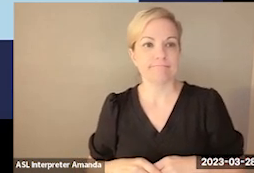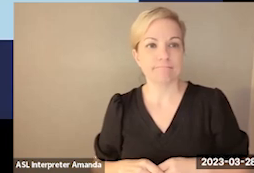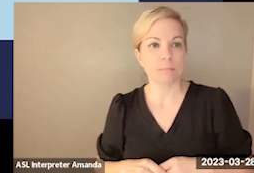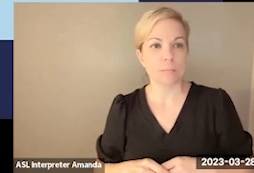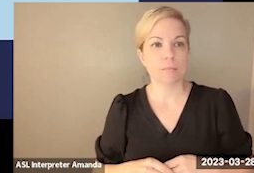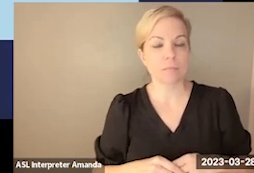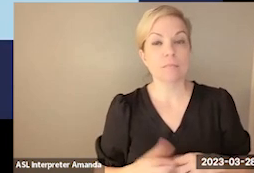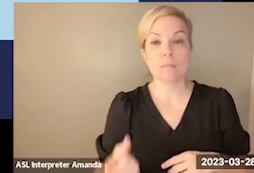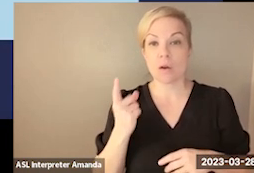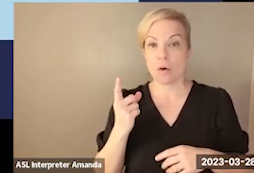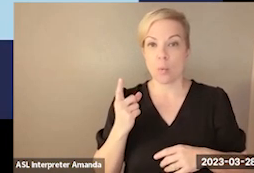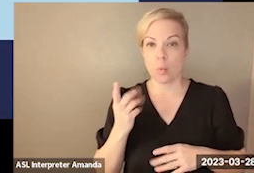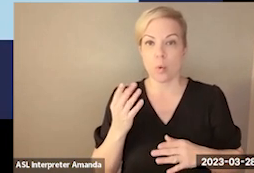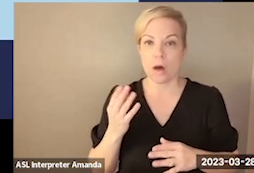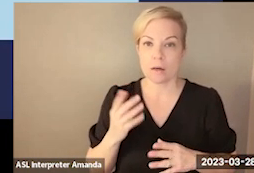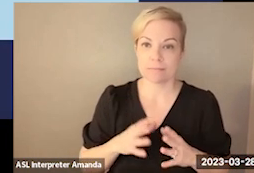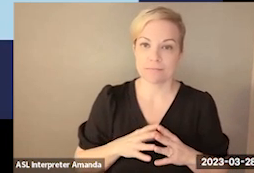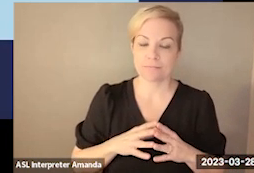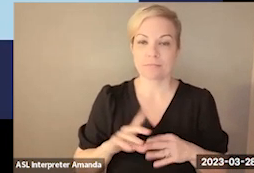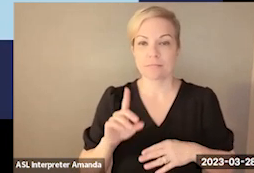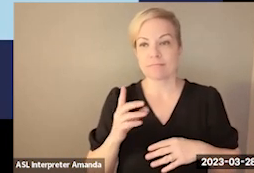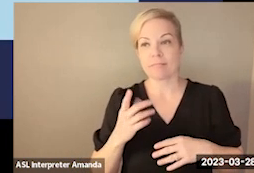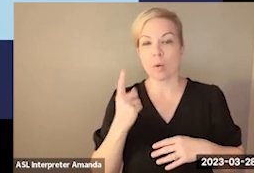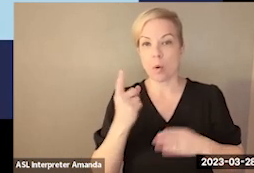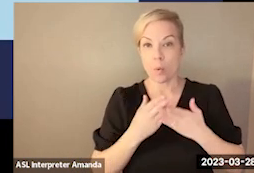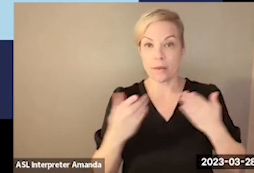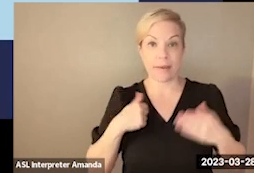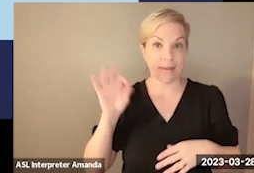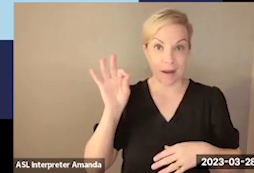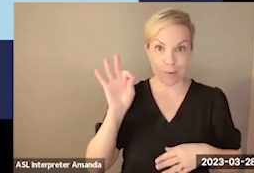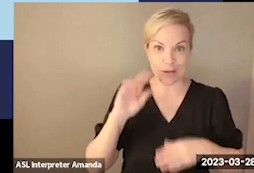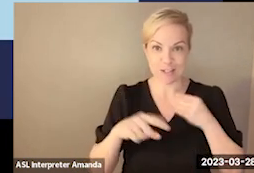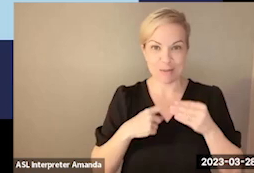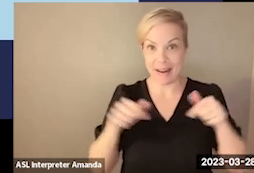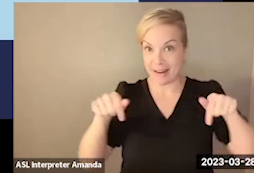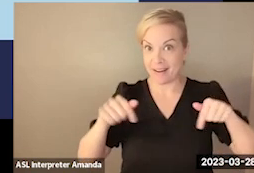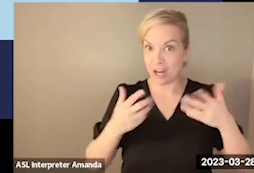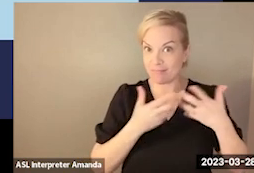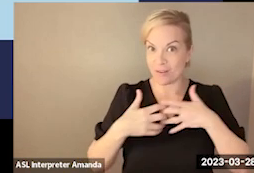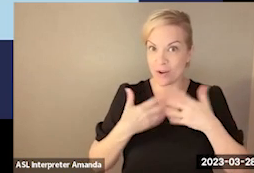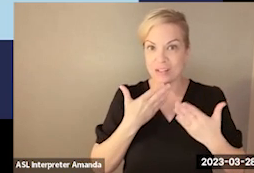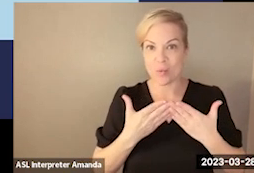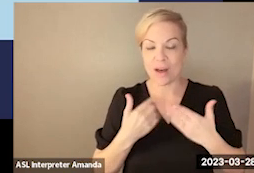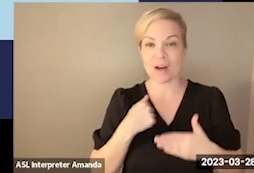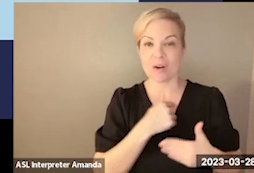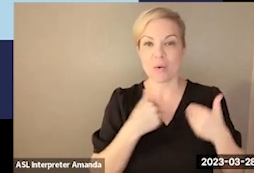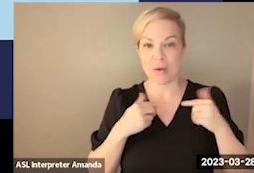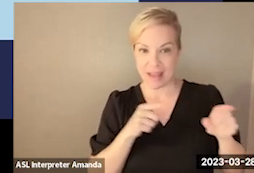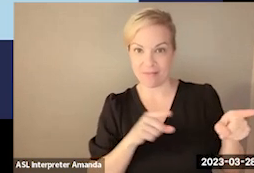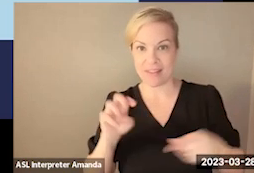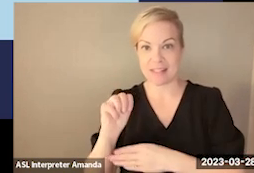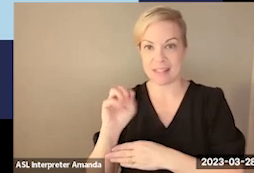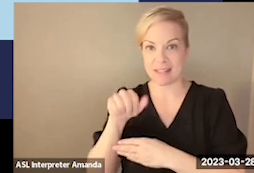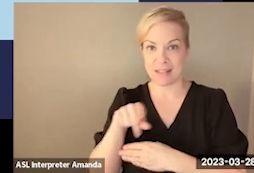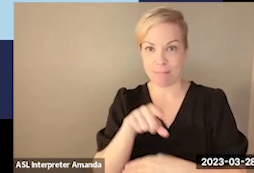Debbie Stine, Science & Technology Policy Academy: one of the one of the big things that I preach. And actually it works out well that we have here this this map. So